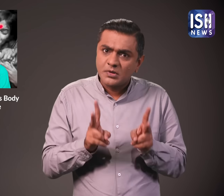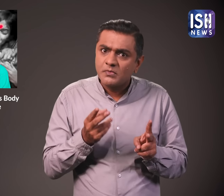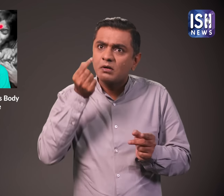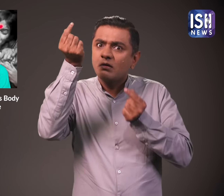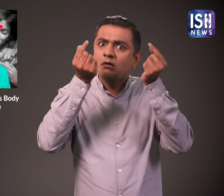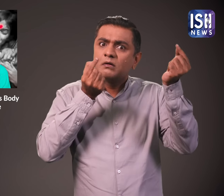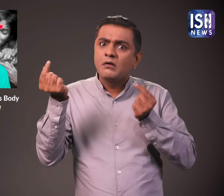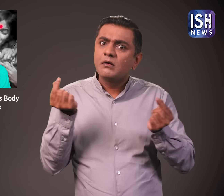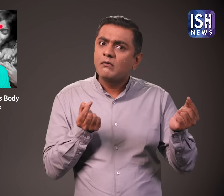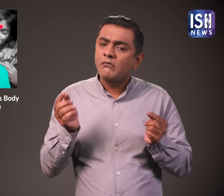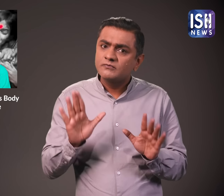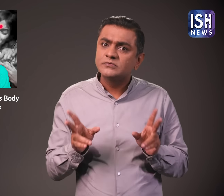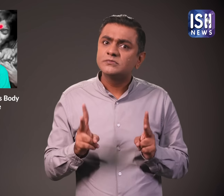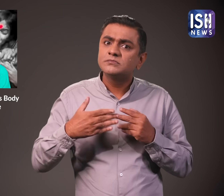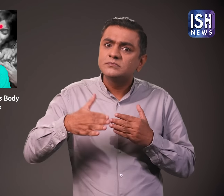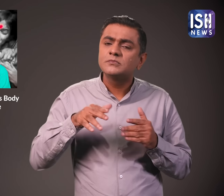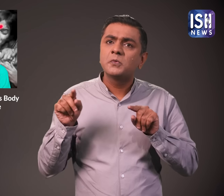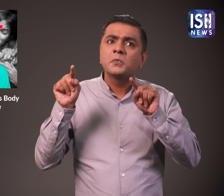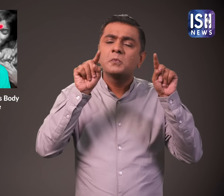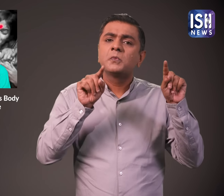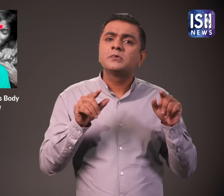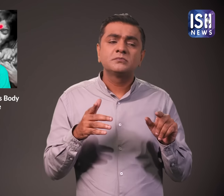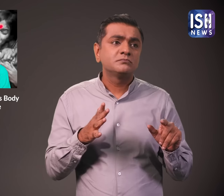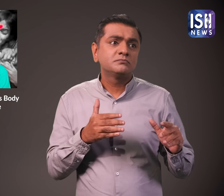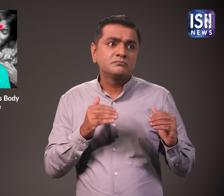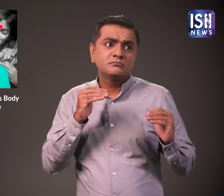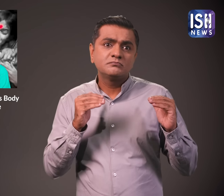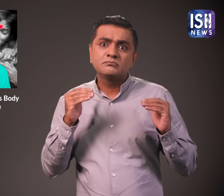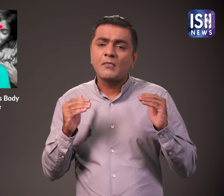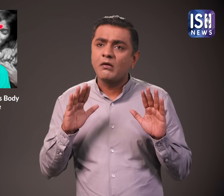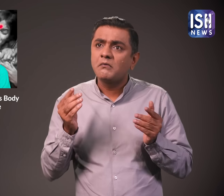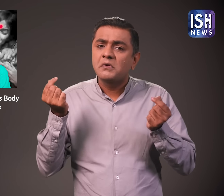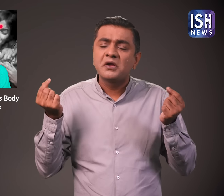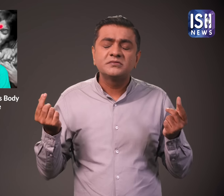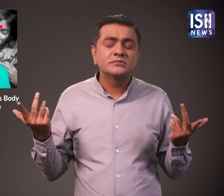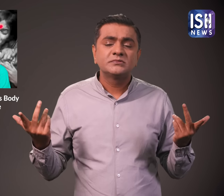It is shocking that caste discrimination still exists. Truly unfortunate.